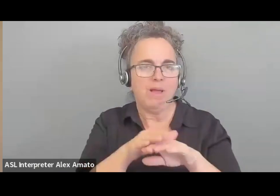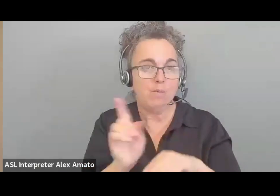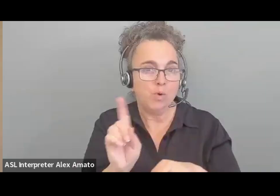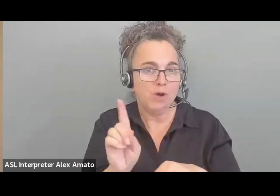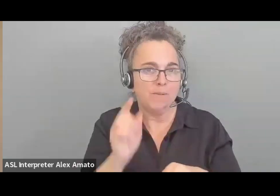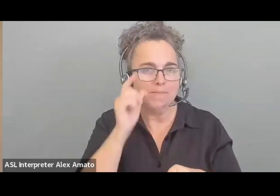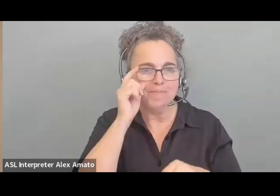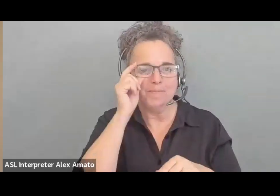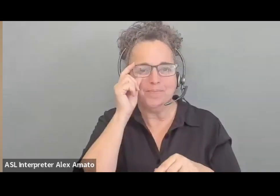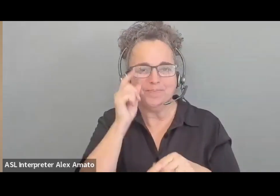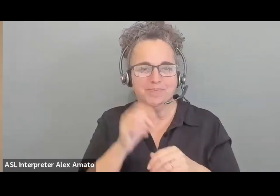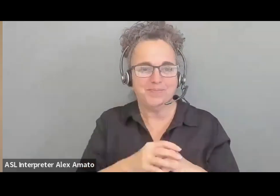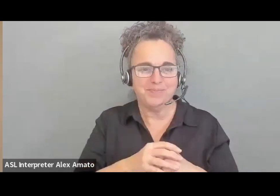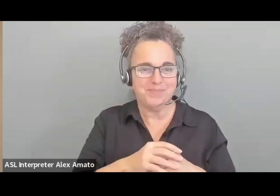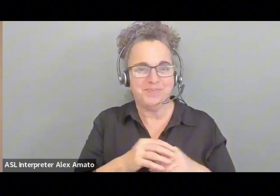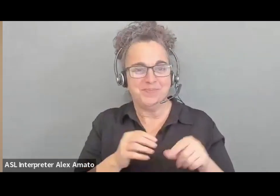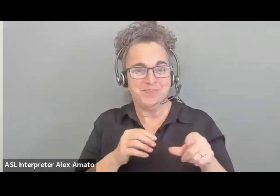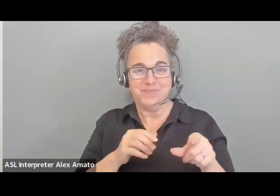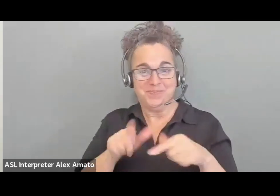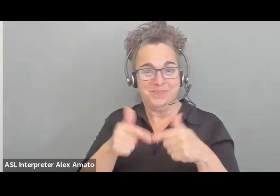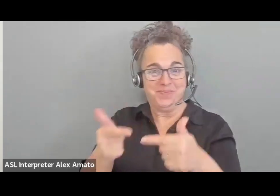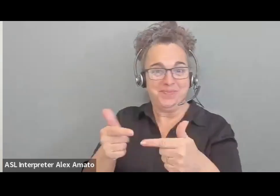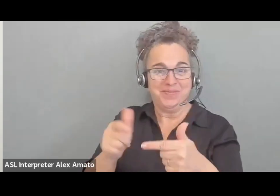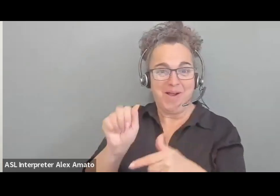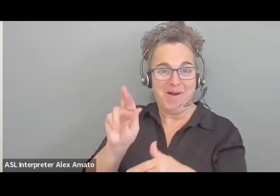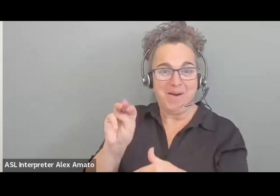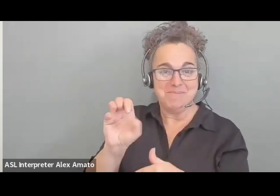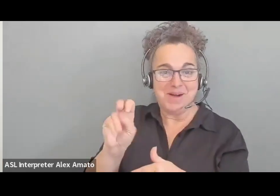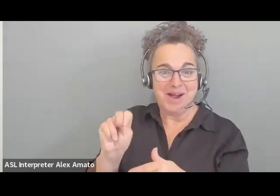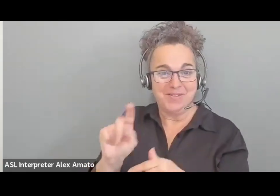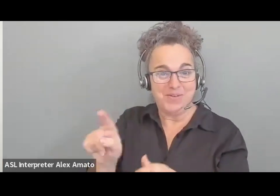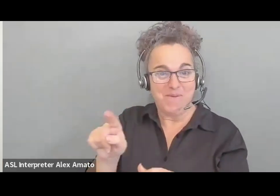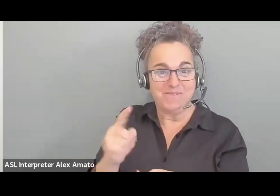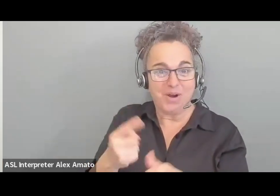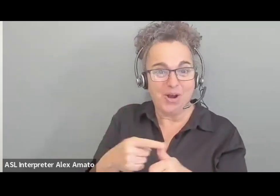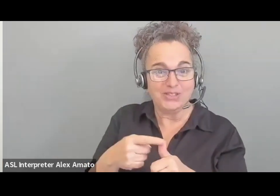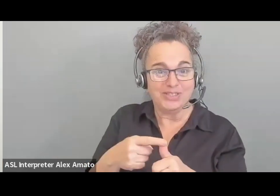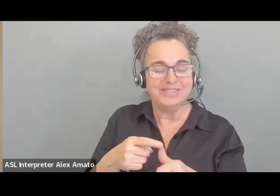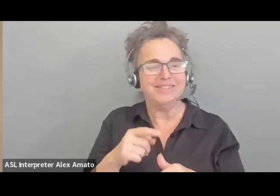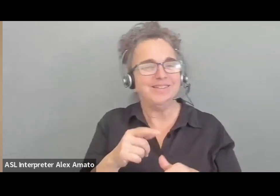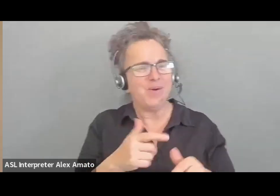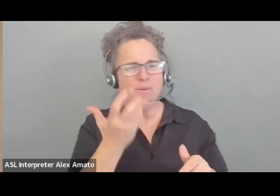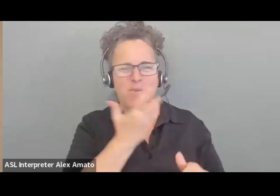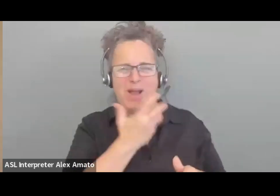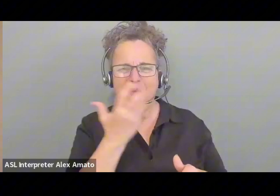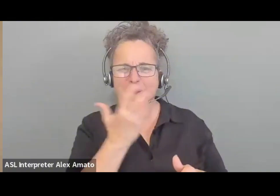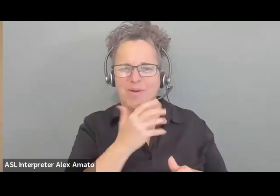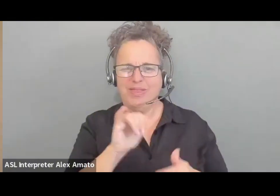Ooh, that's a - Do you wanna go first Arman? Yeah, sure. That's a, that's it's such a big question, and